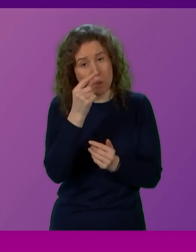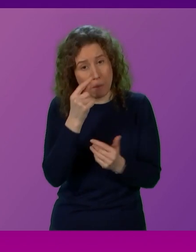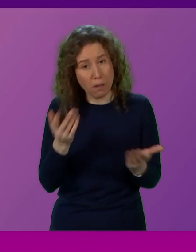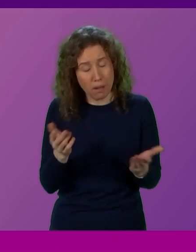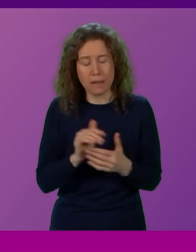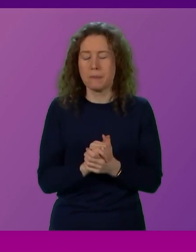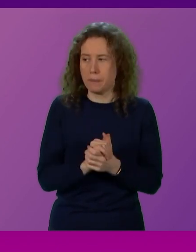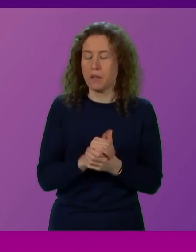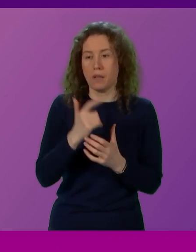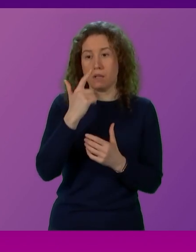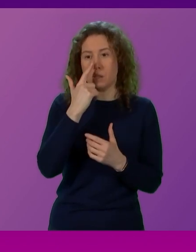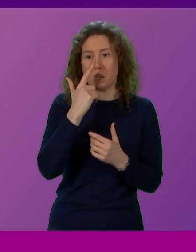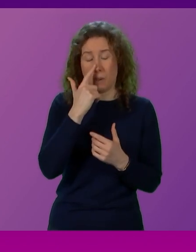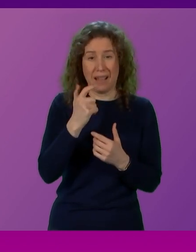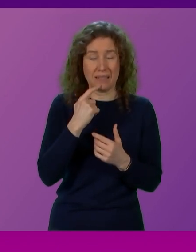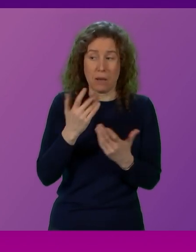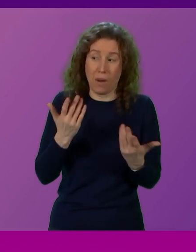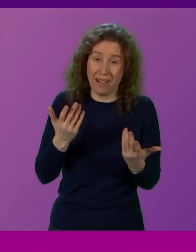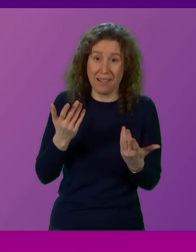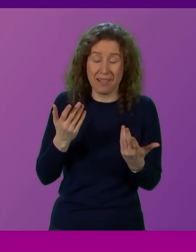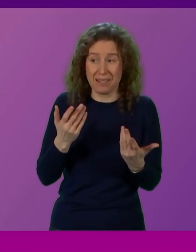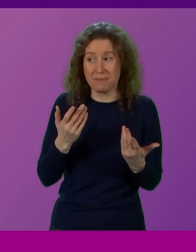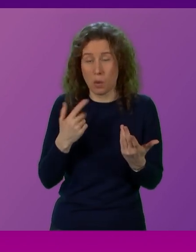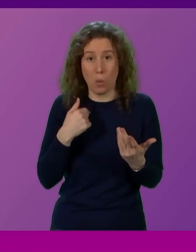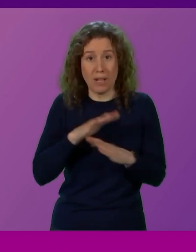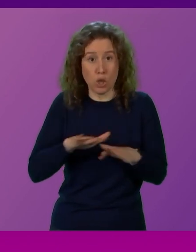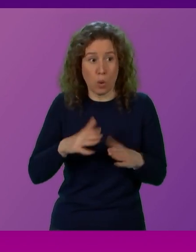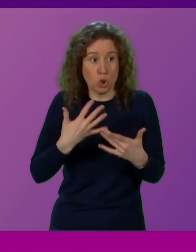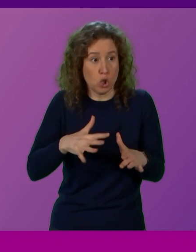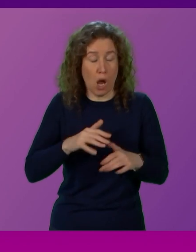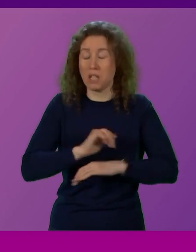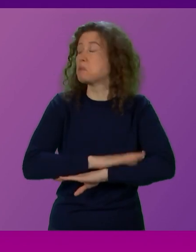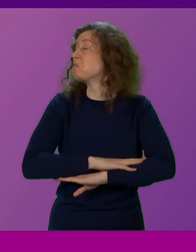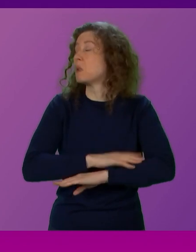On the point that we do not simply dig our heels in, we can point to other pay negotiations